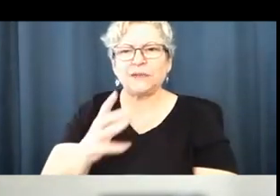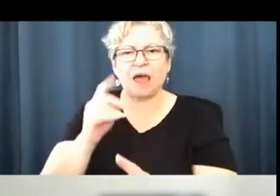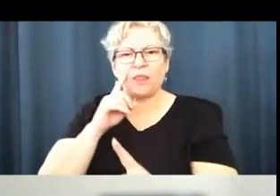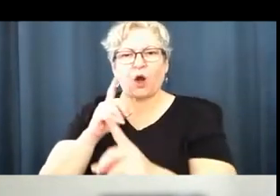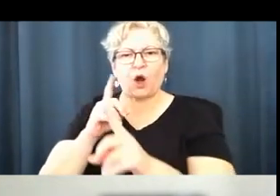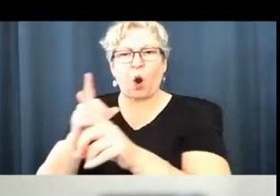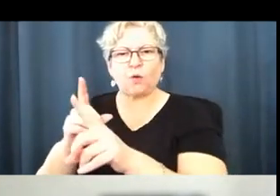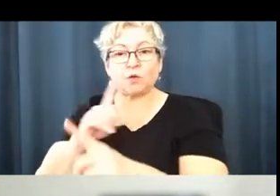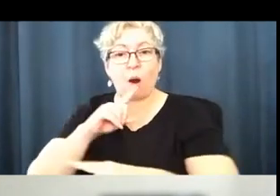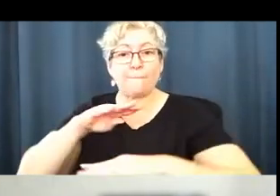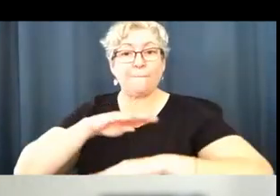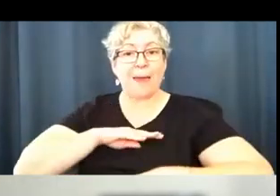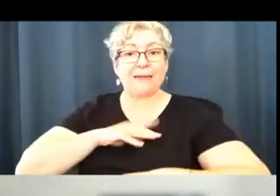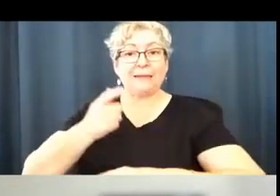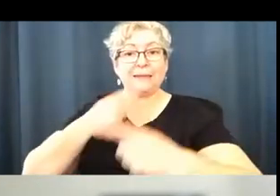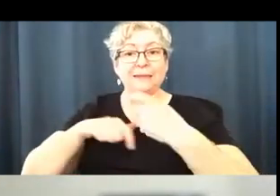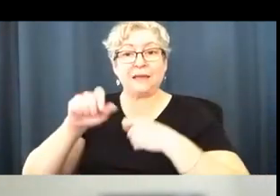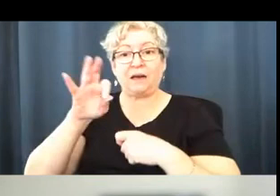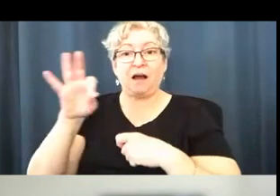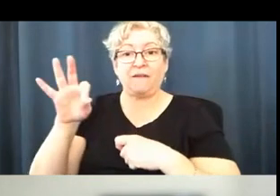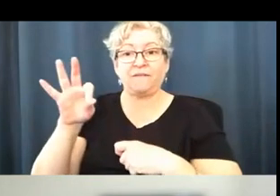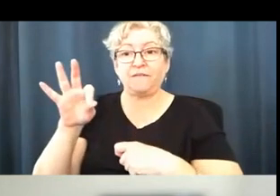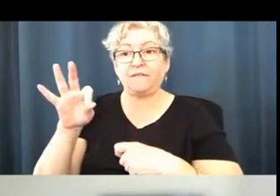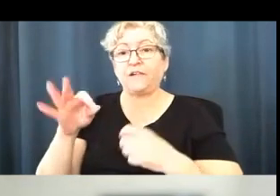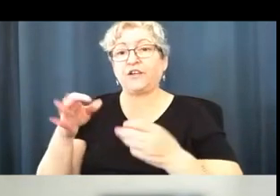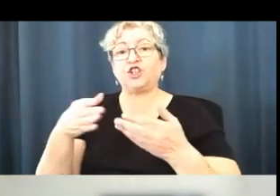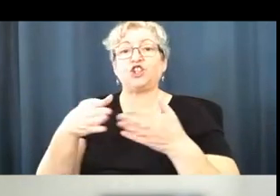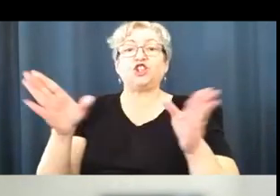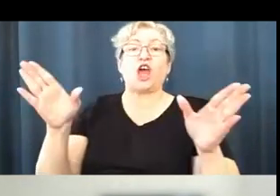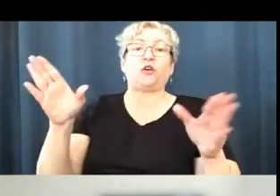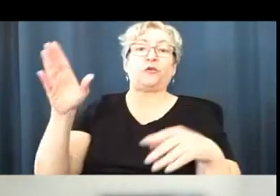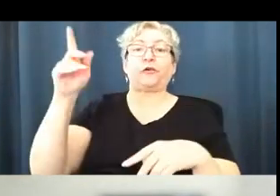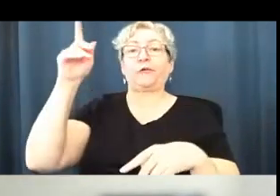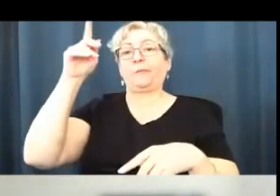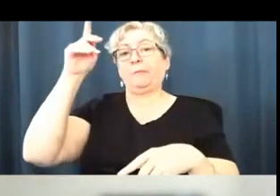rather than some general ethereal policy about WCAG compliance?